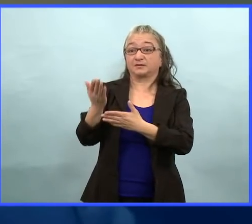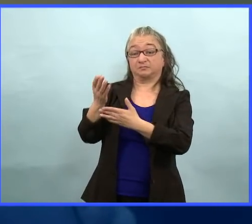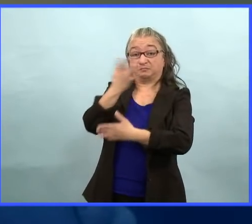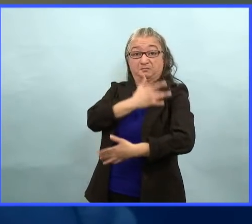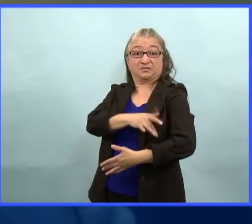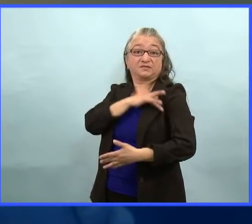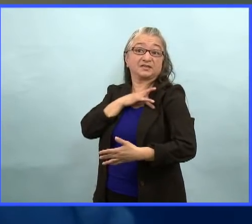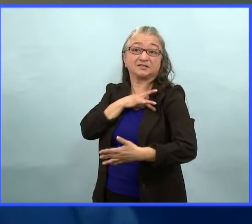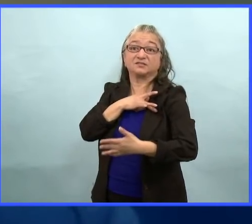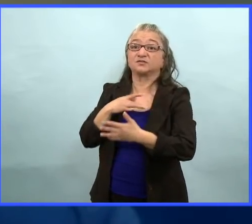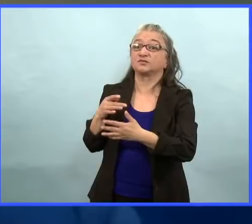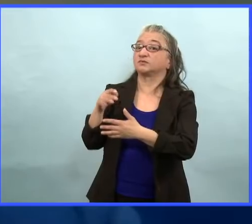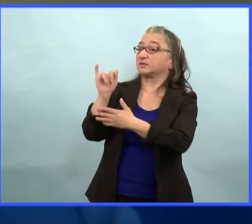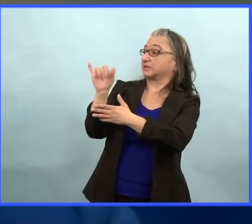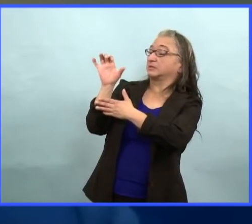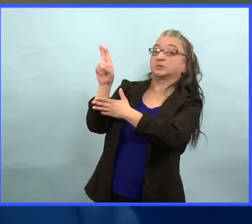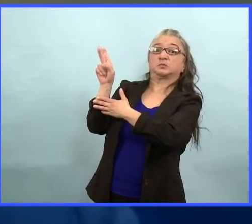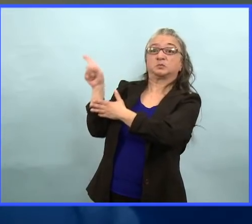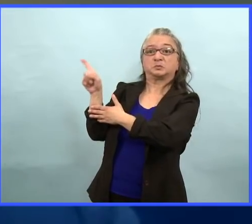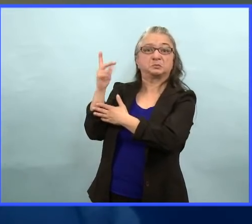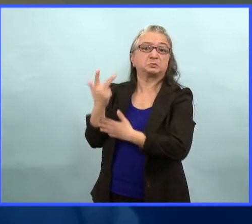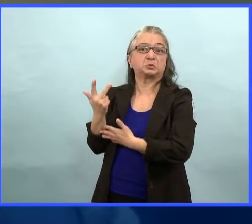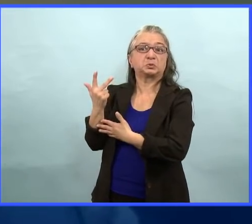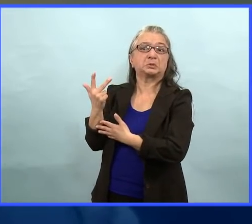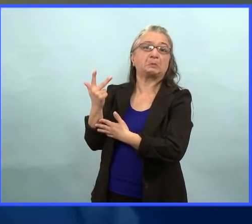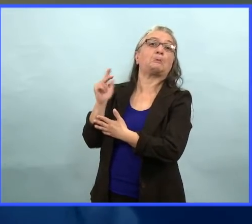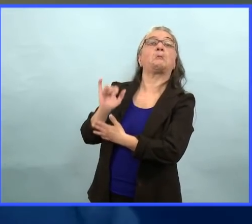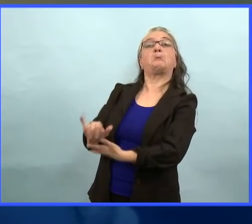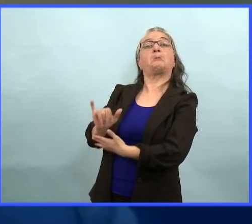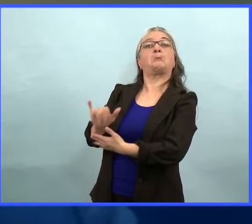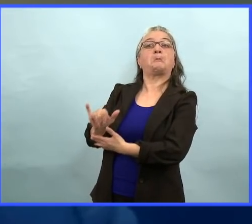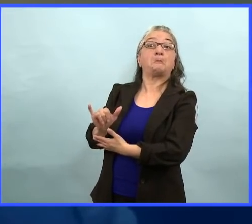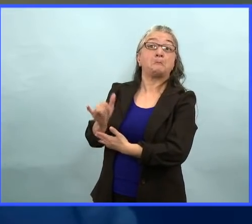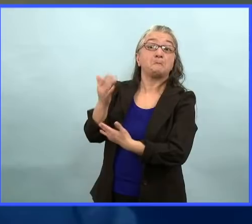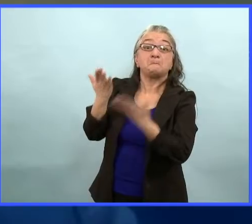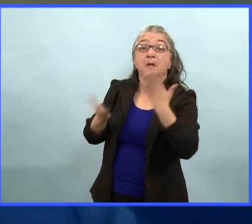day so the trend is all important but we have to also plan to make sure that we have capacity